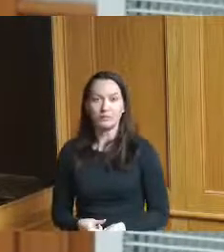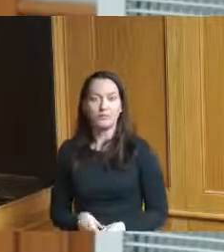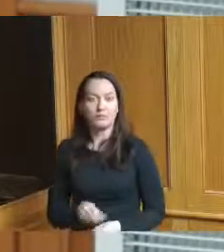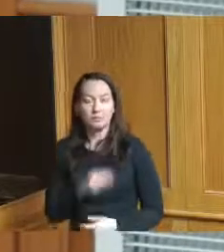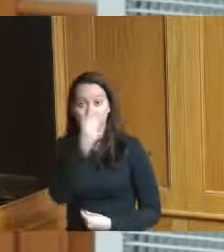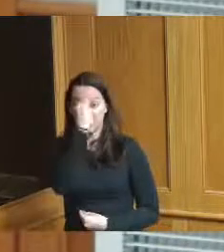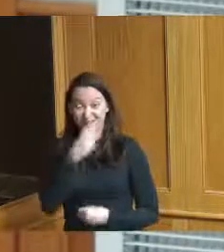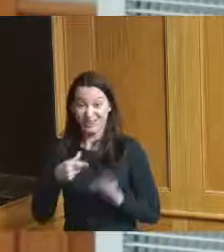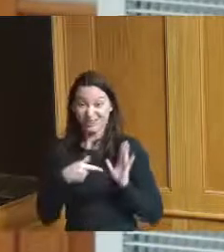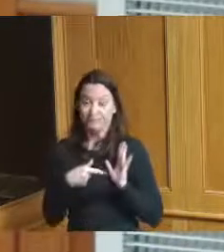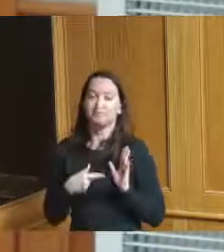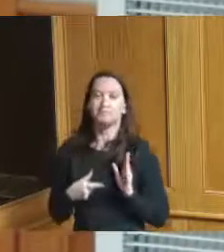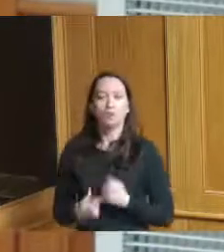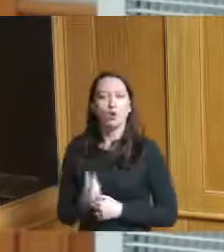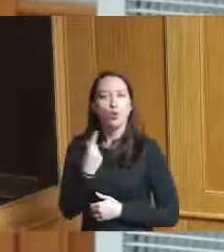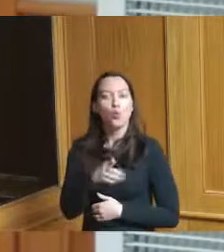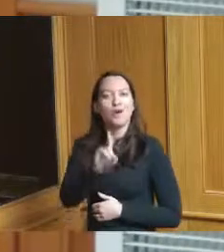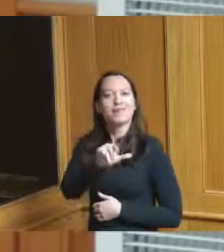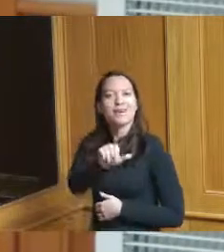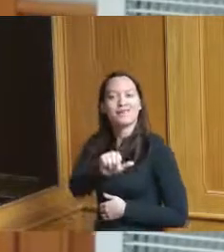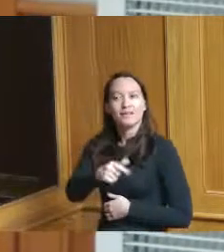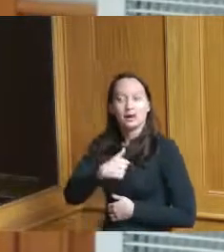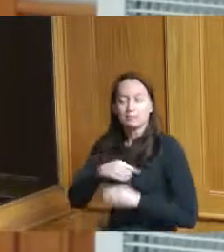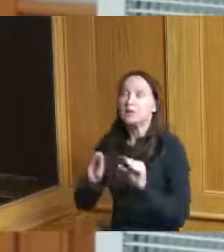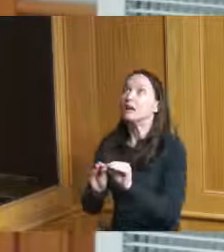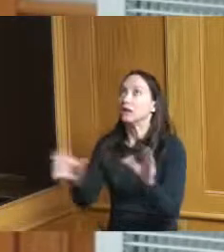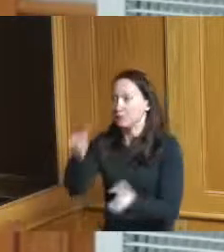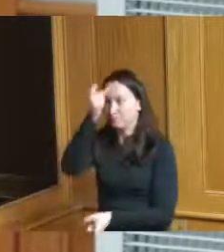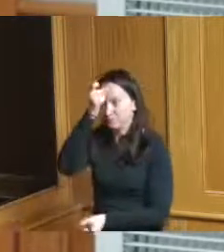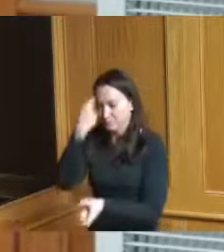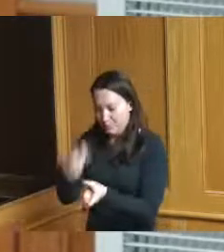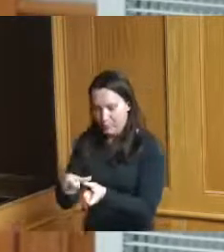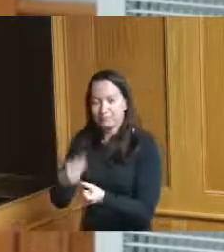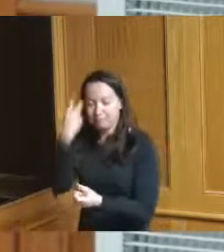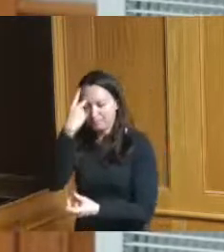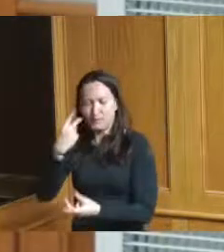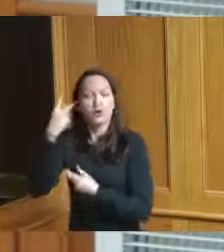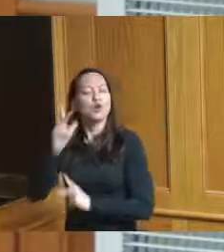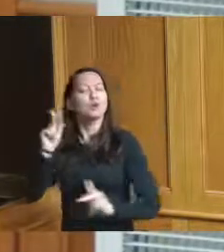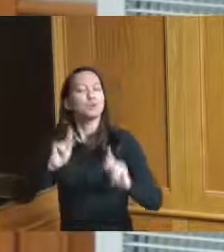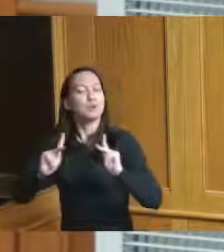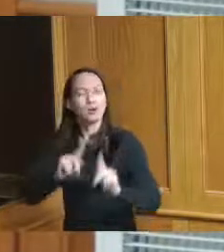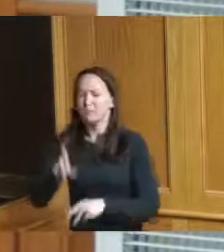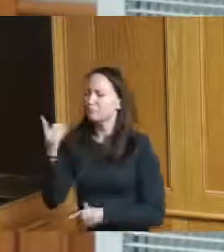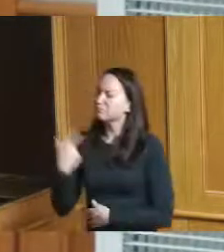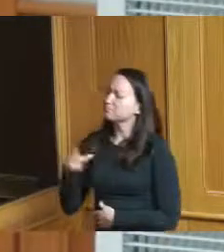thought would be but one data point that I clearly remember is when people we asked them how about